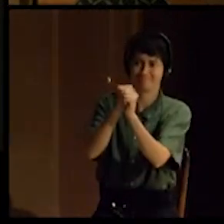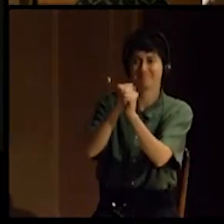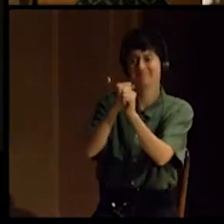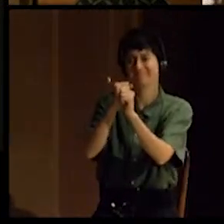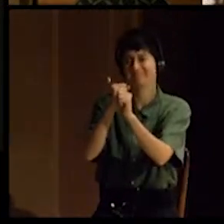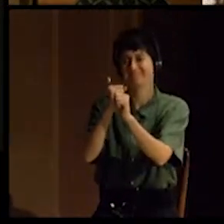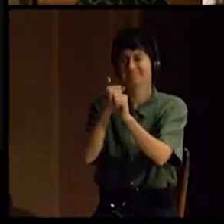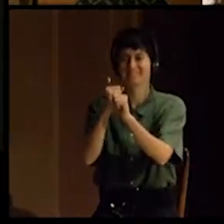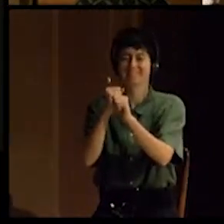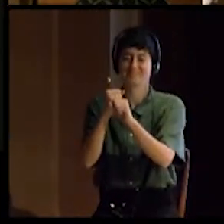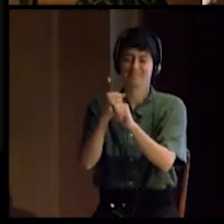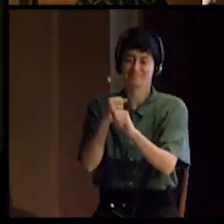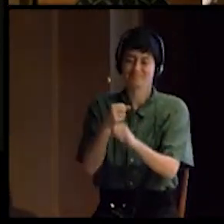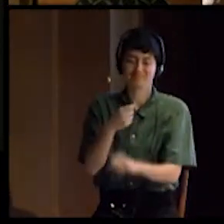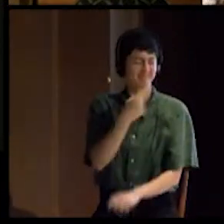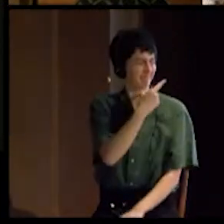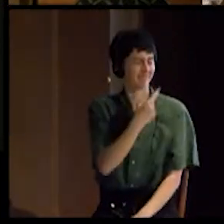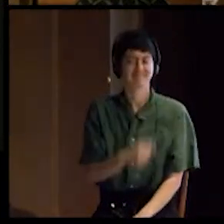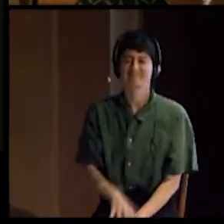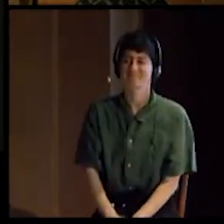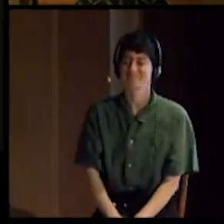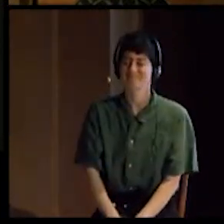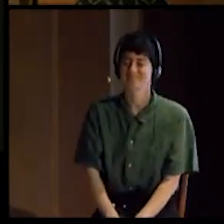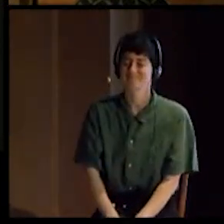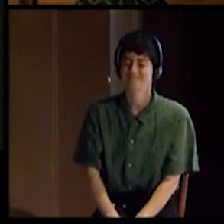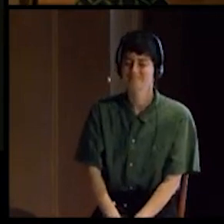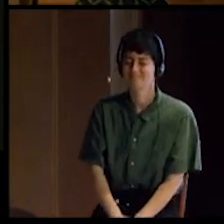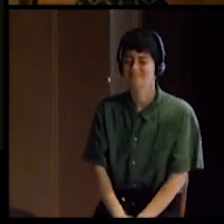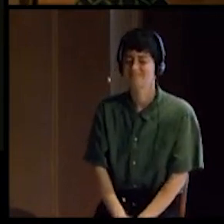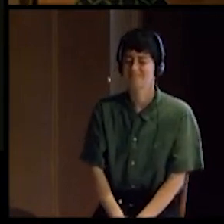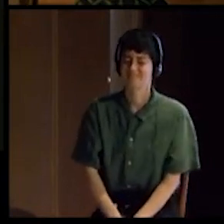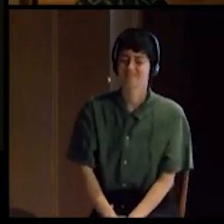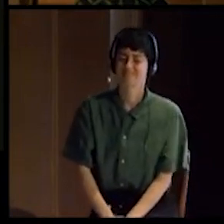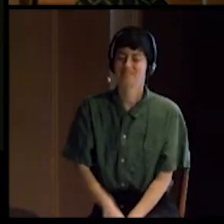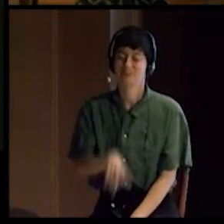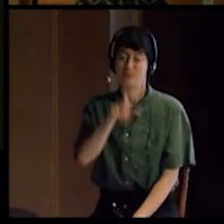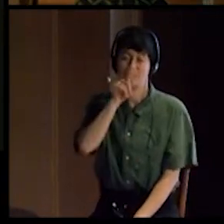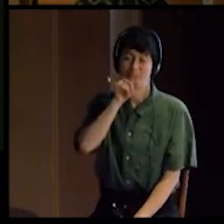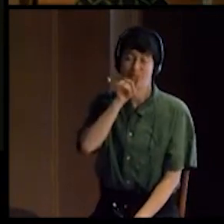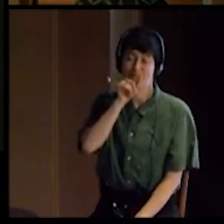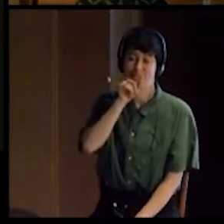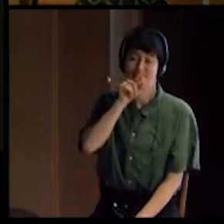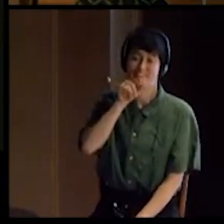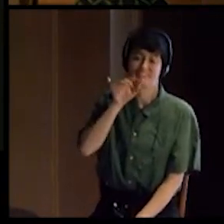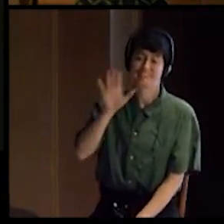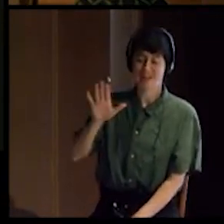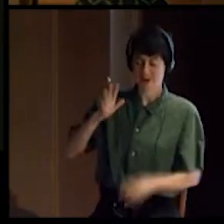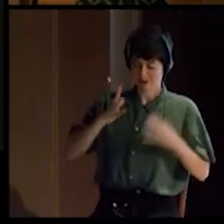So birds use their feathers, their metabolic rate,